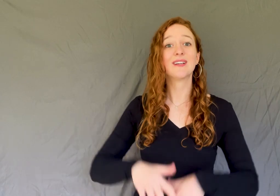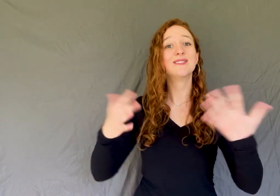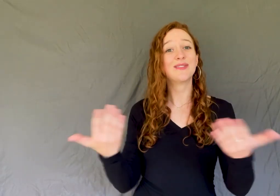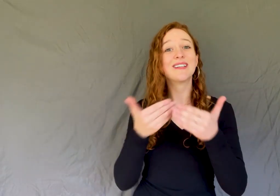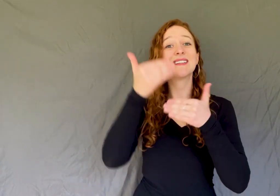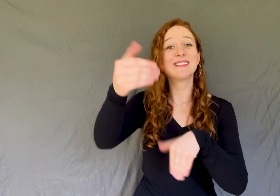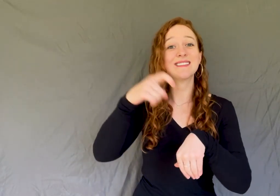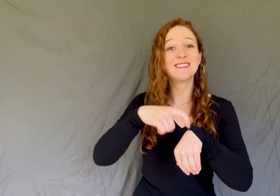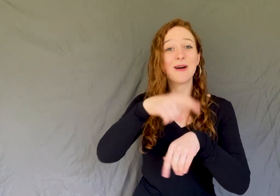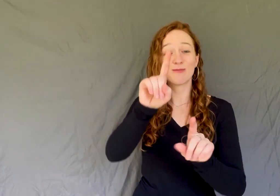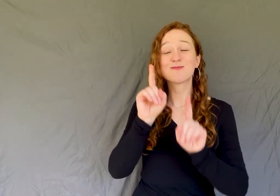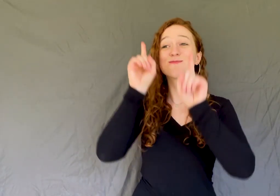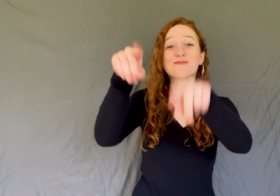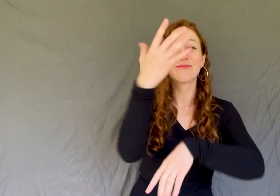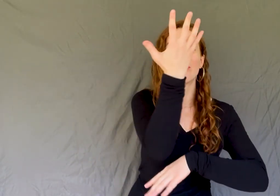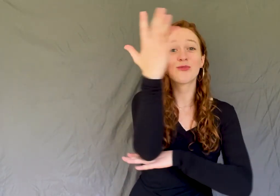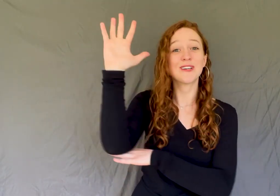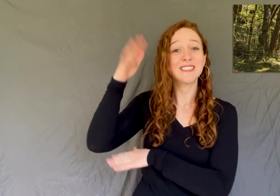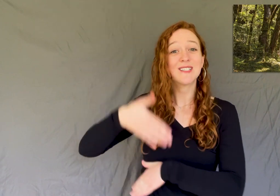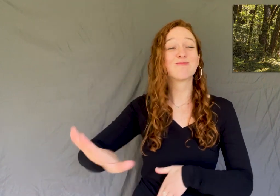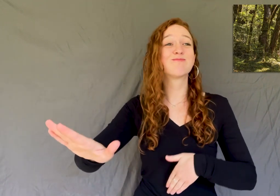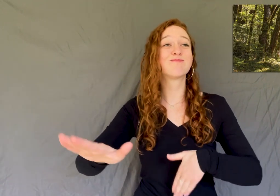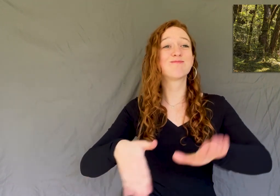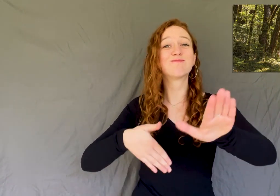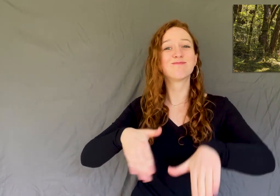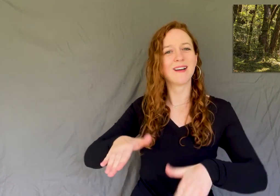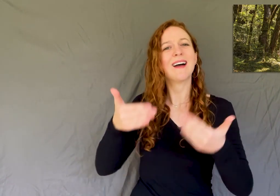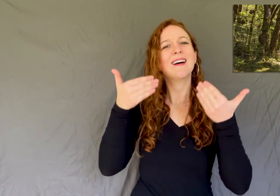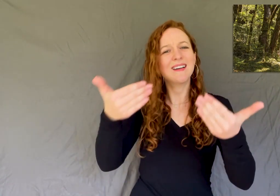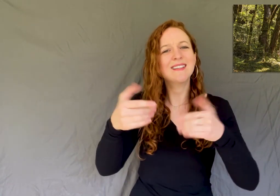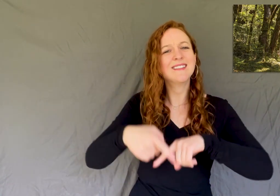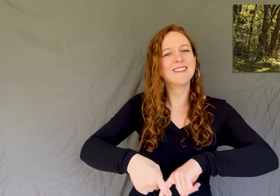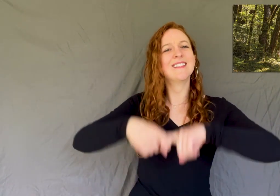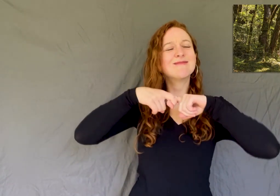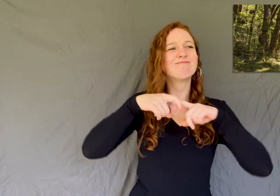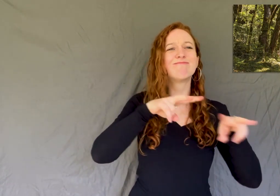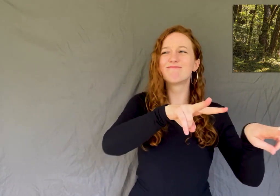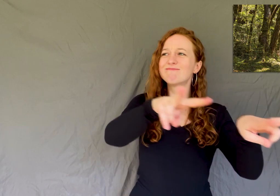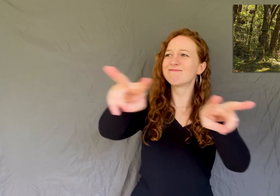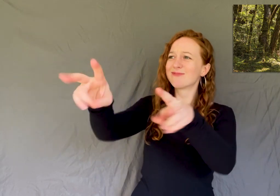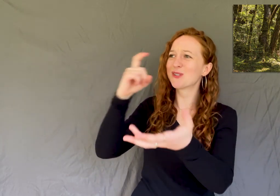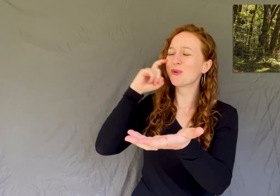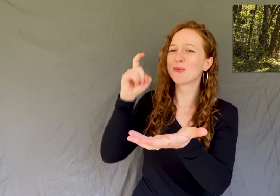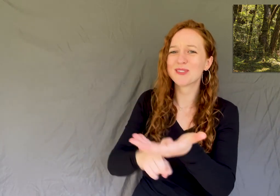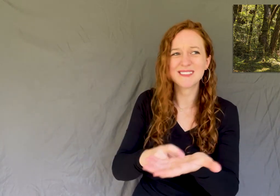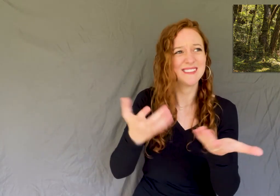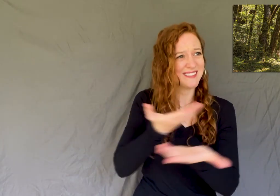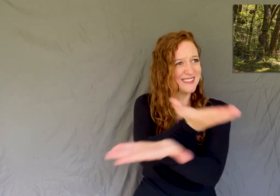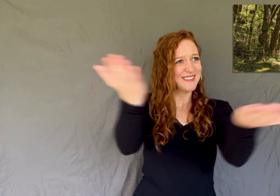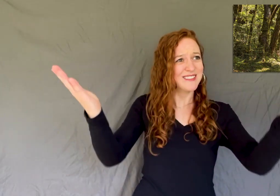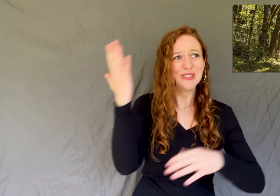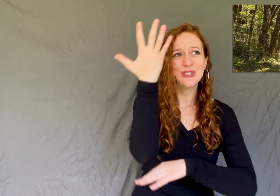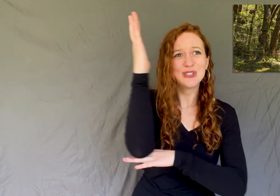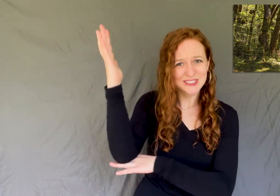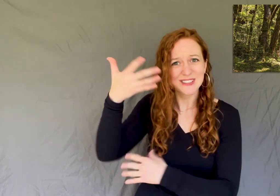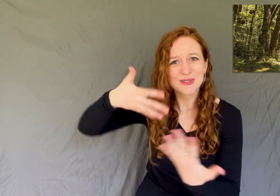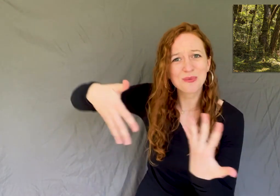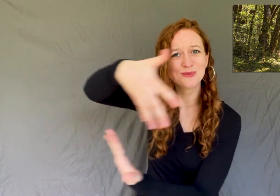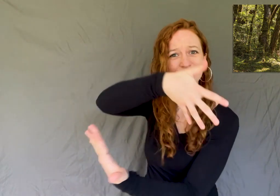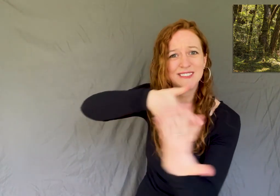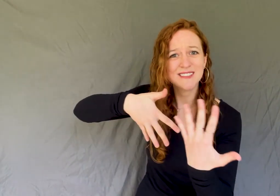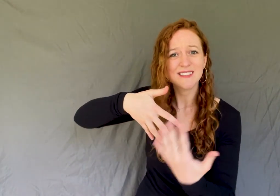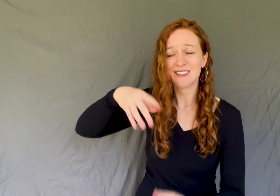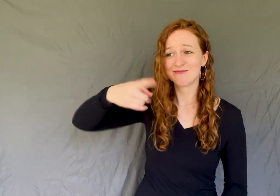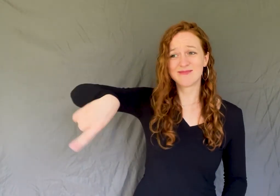The next time you take a walk in the forest, take a moment to realize that trees are social beings